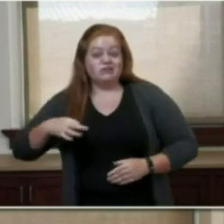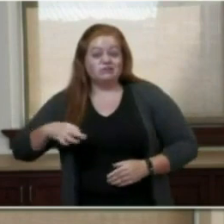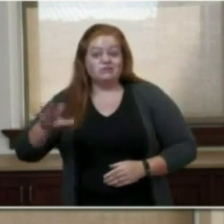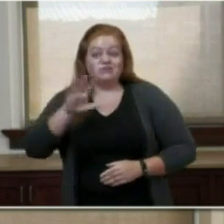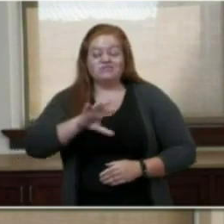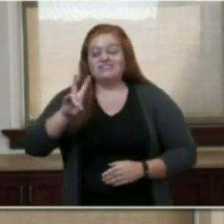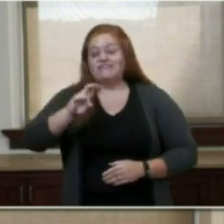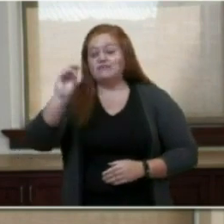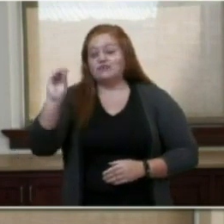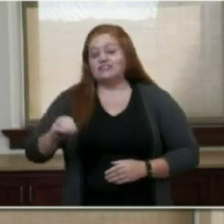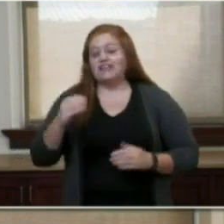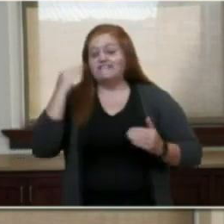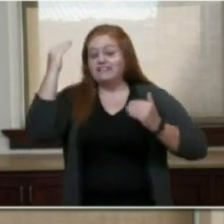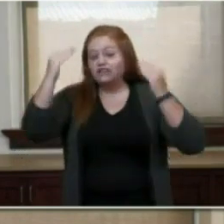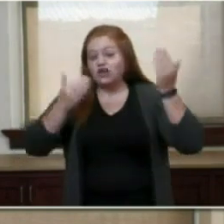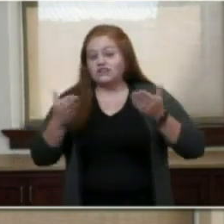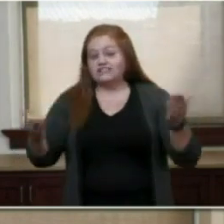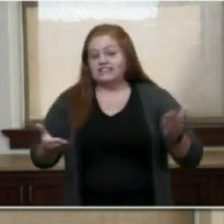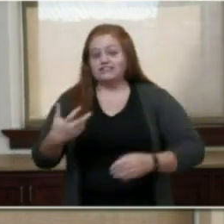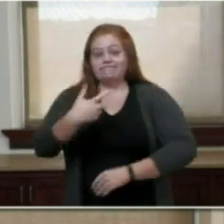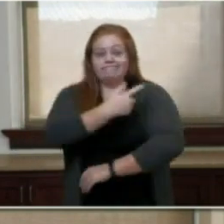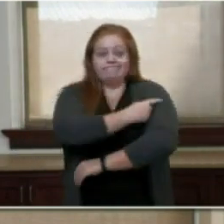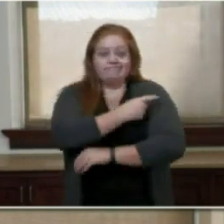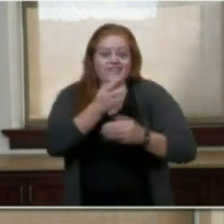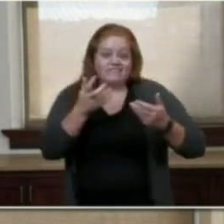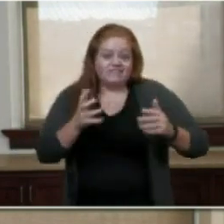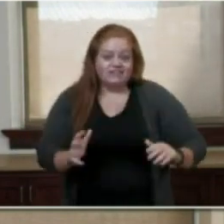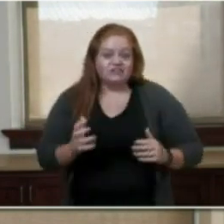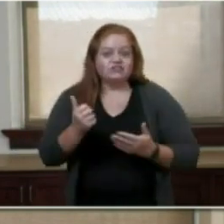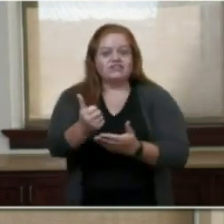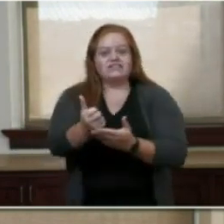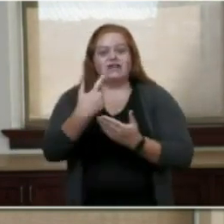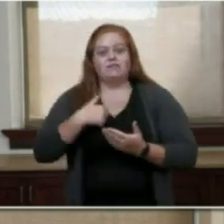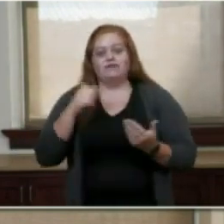adult population that uh it is mitigated the hospitalization and